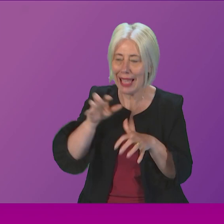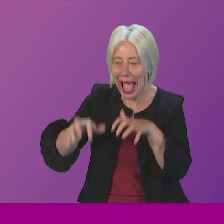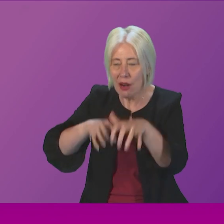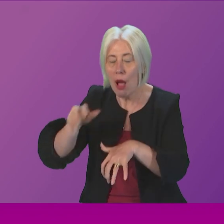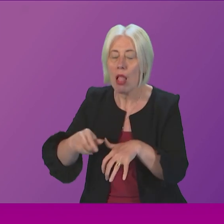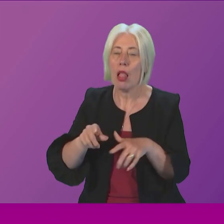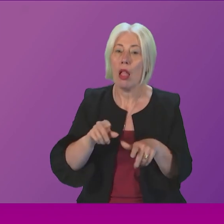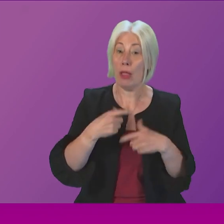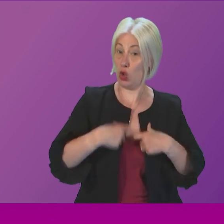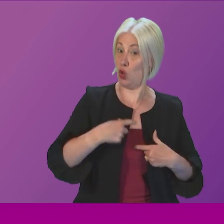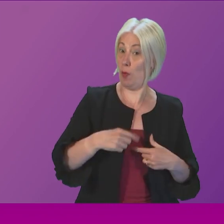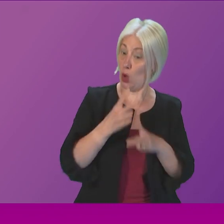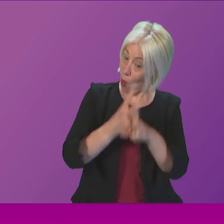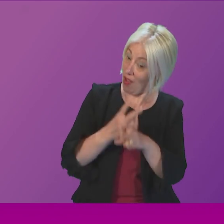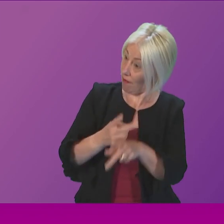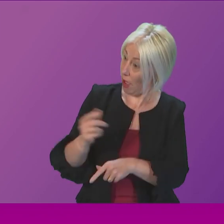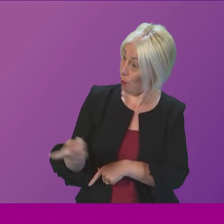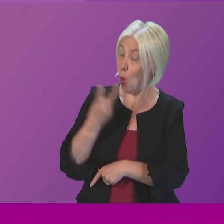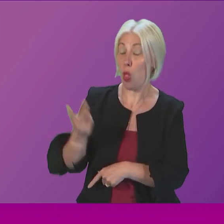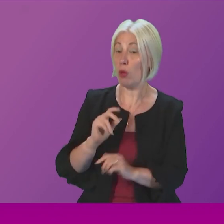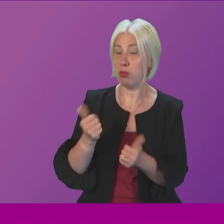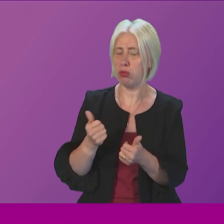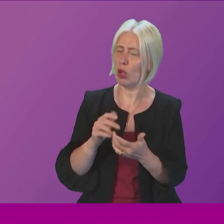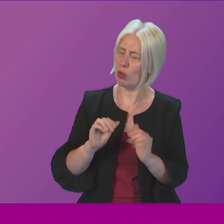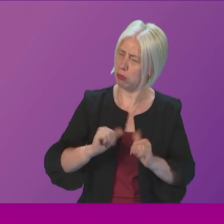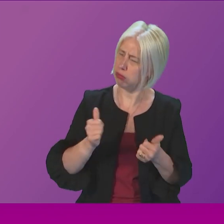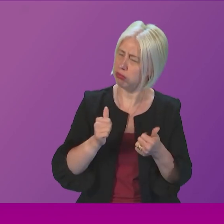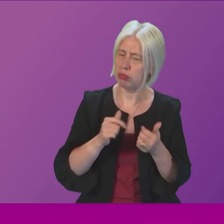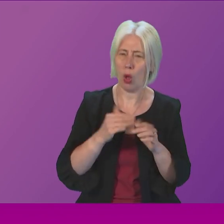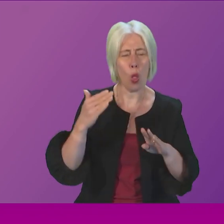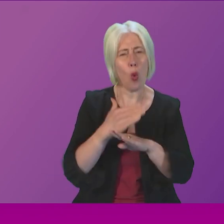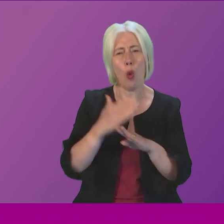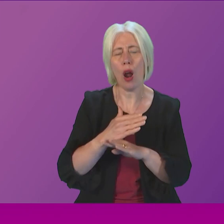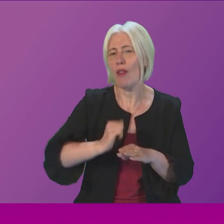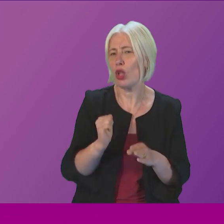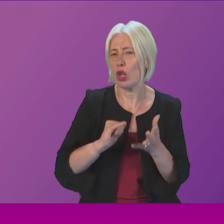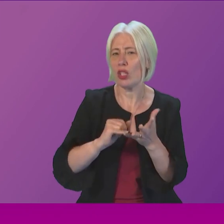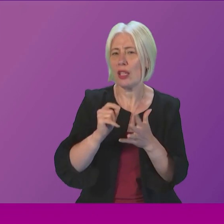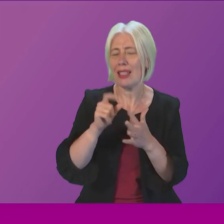I therefore take the opportunity to highlight the work that is delivered by the Scottish SPCA’s pet aid scheme.